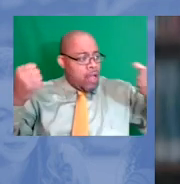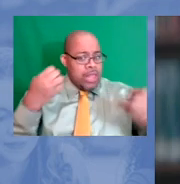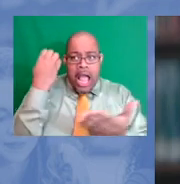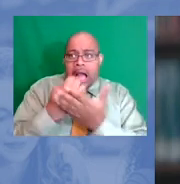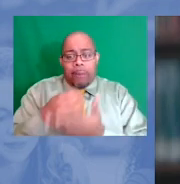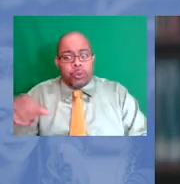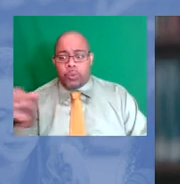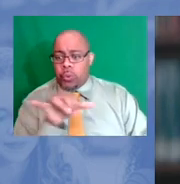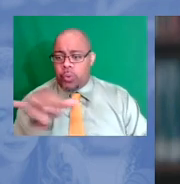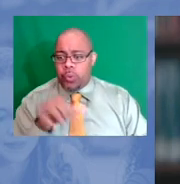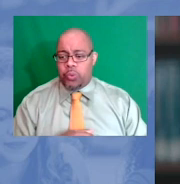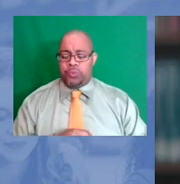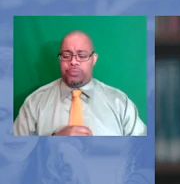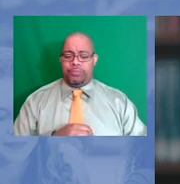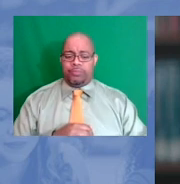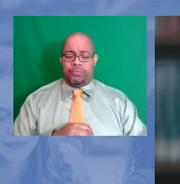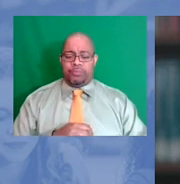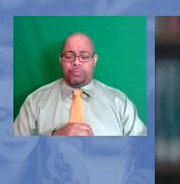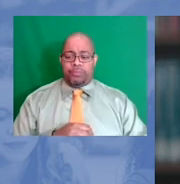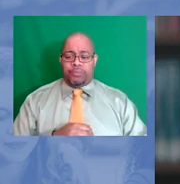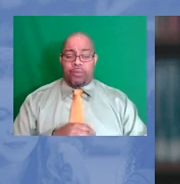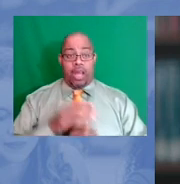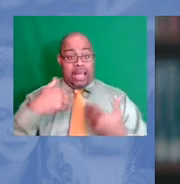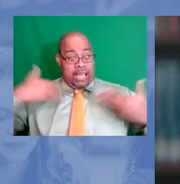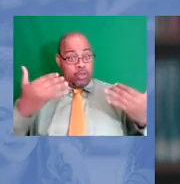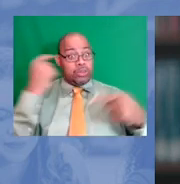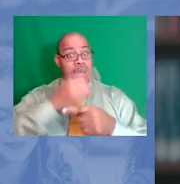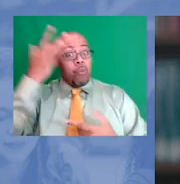WELL, WE ARE HERE TODAY BECAUSE WE PLAN TO DO SOMETHING ABOUT IT.